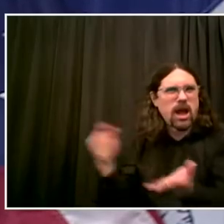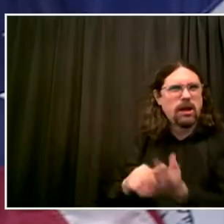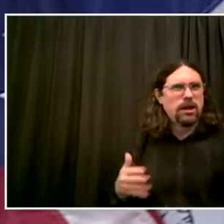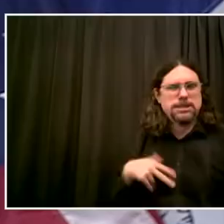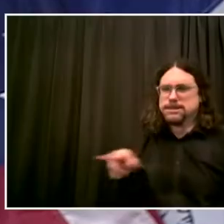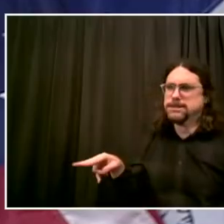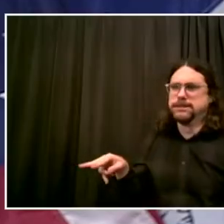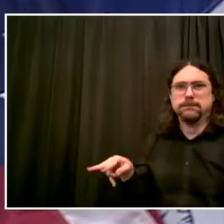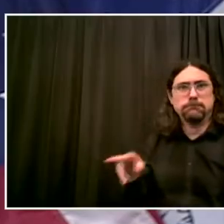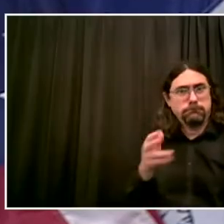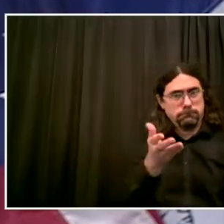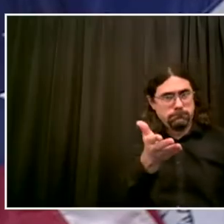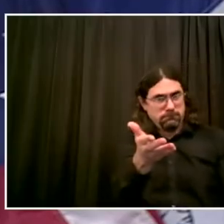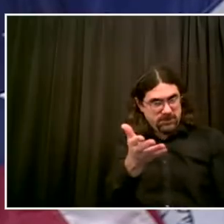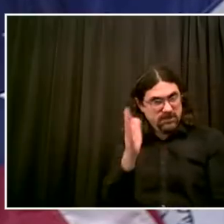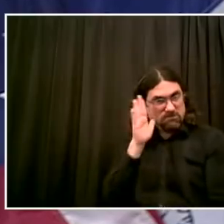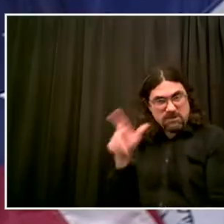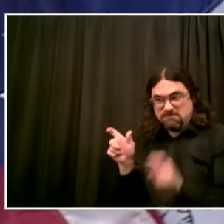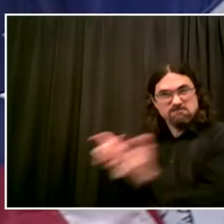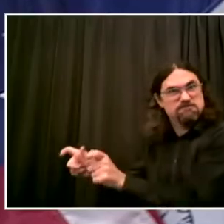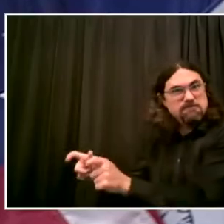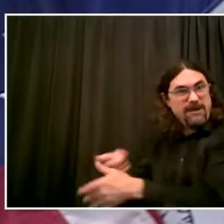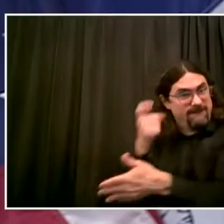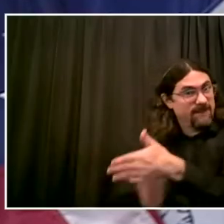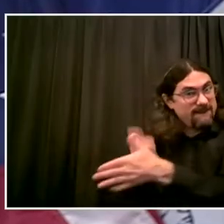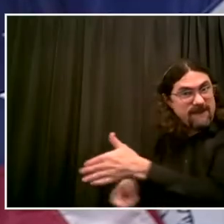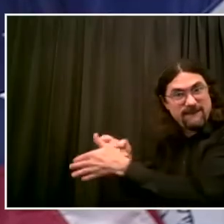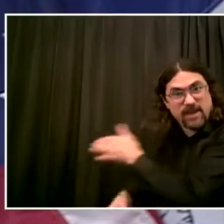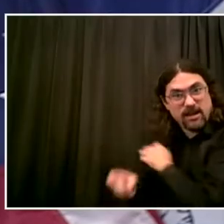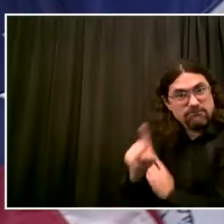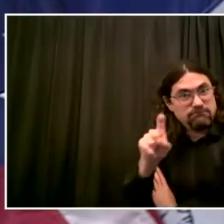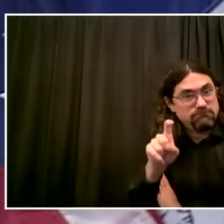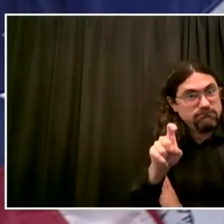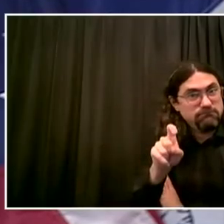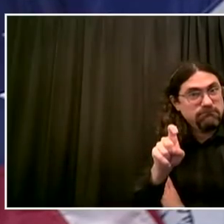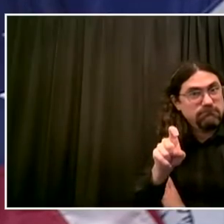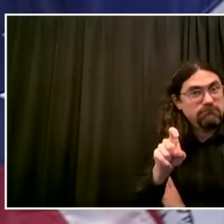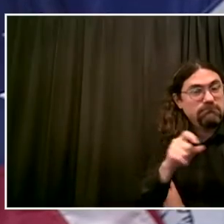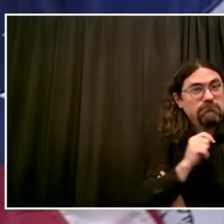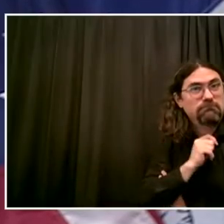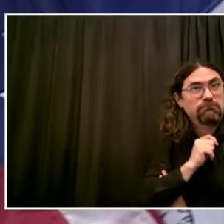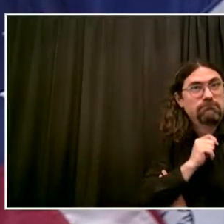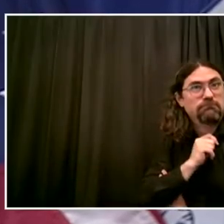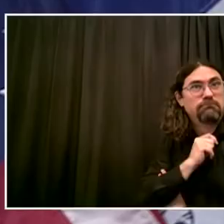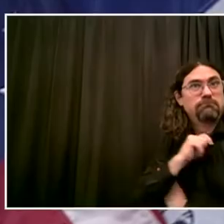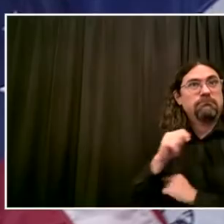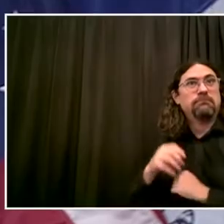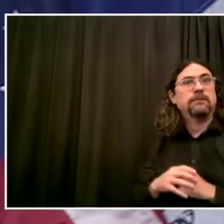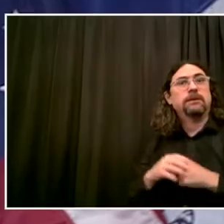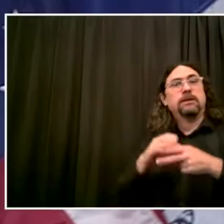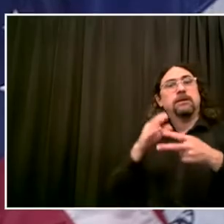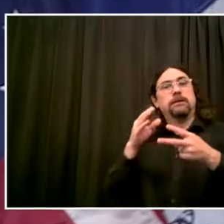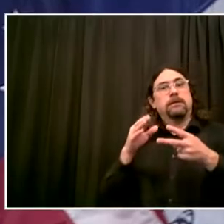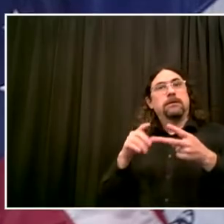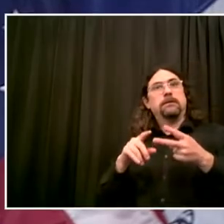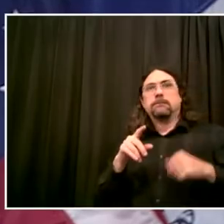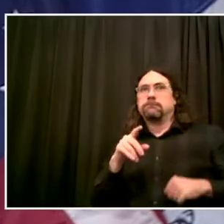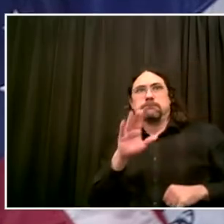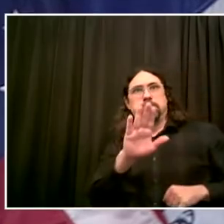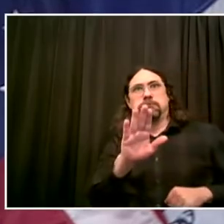THERE IS A